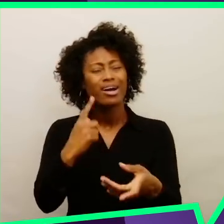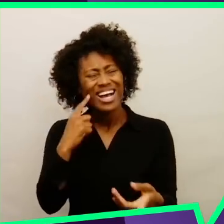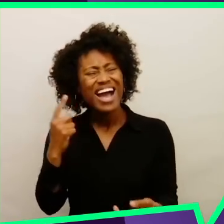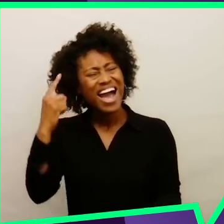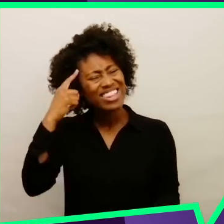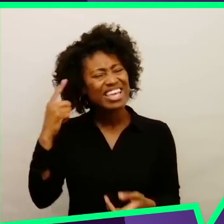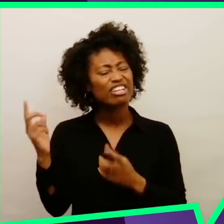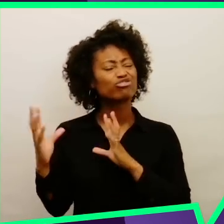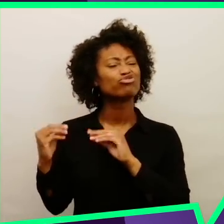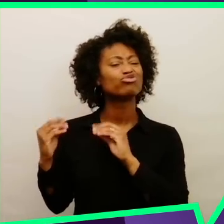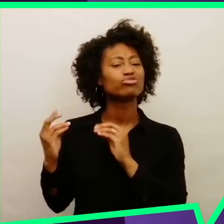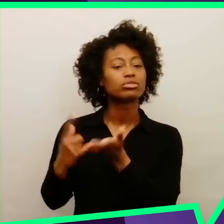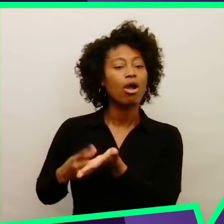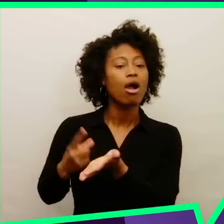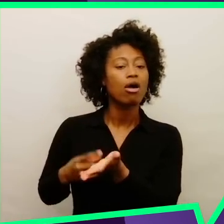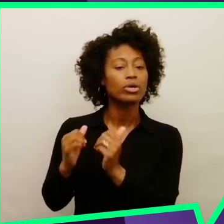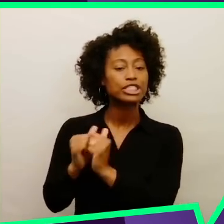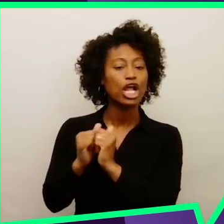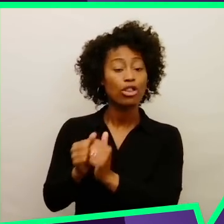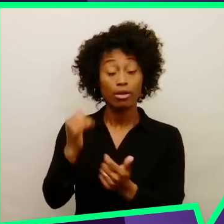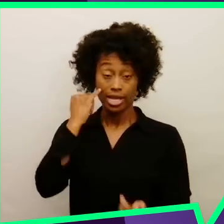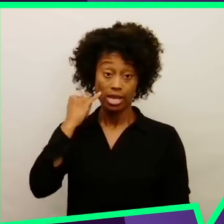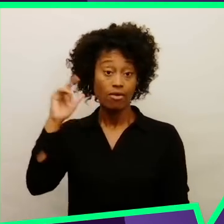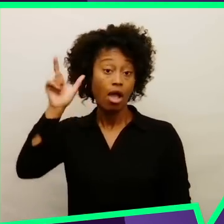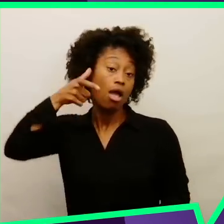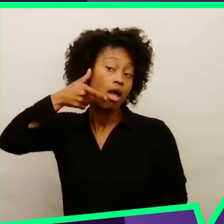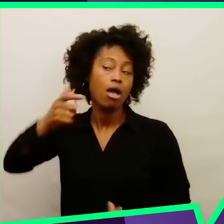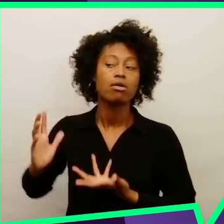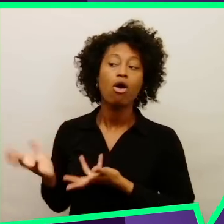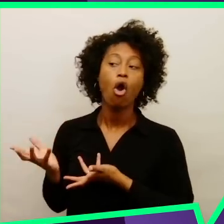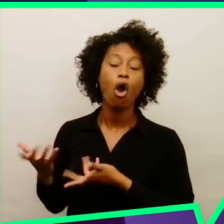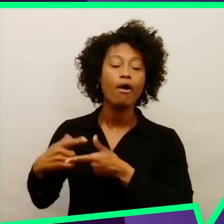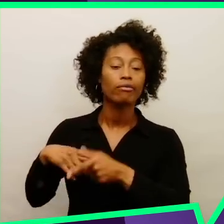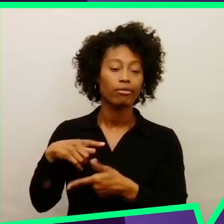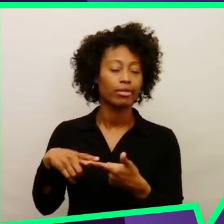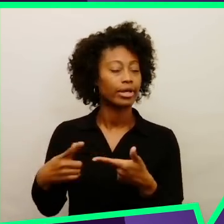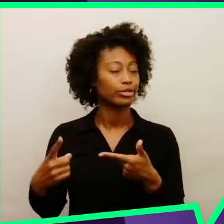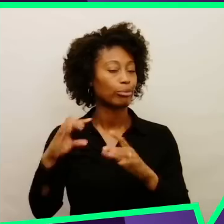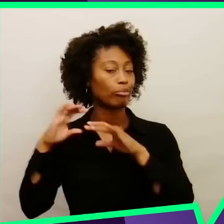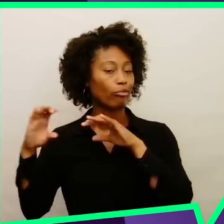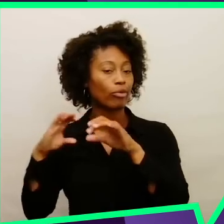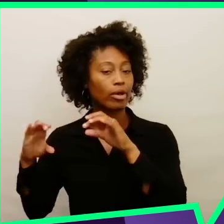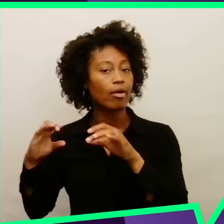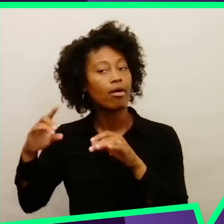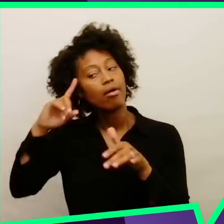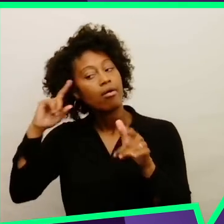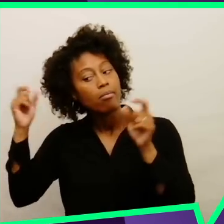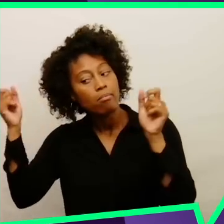So once you're talking with each other, you're getting good communications. That's key, for sure.